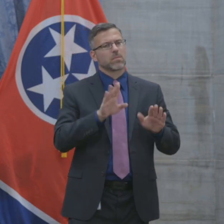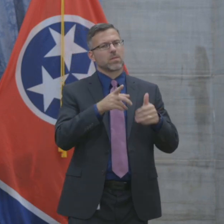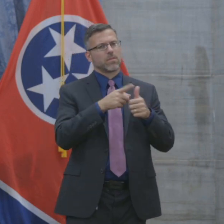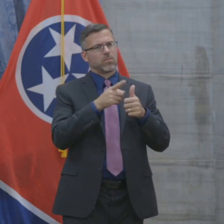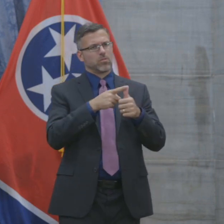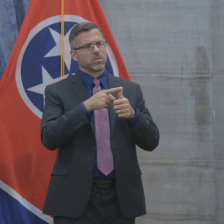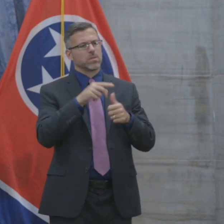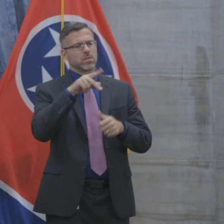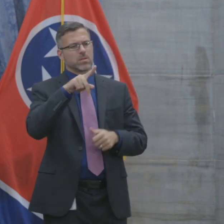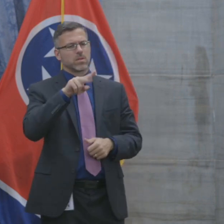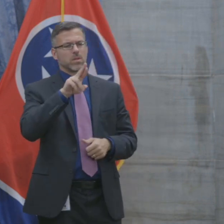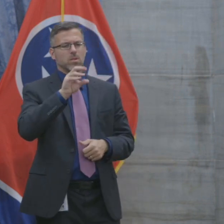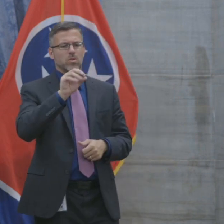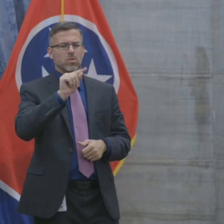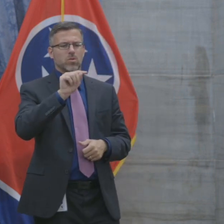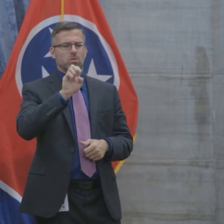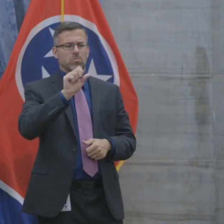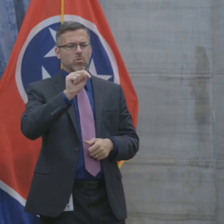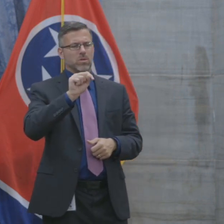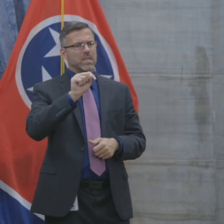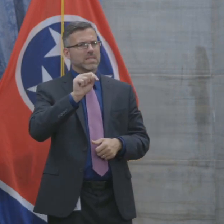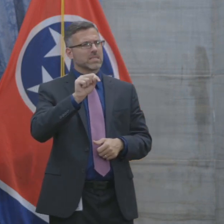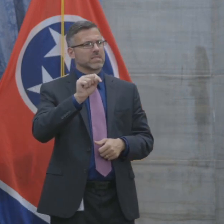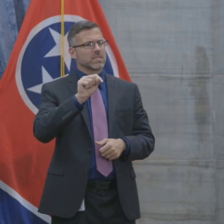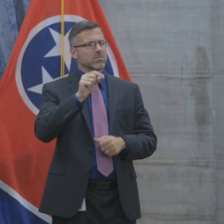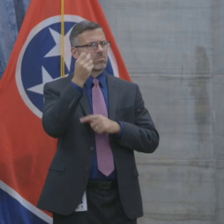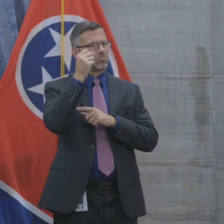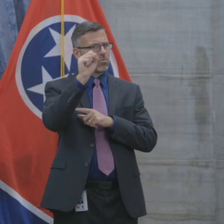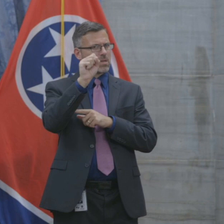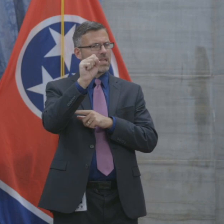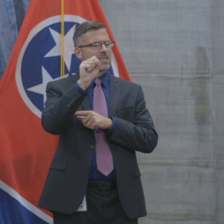targeted at some of the protesters out here on the war